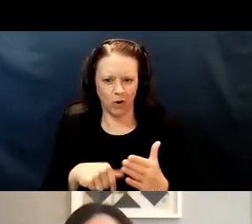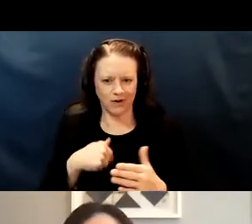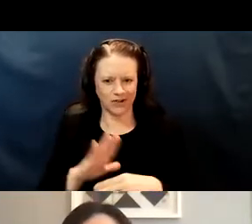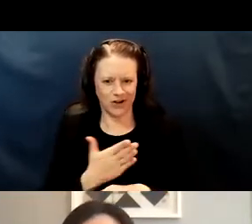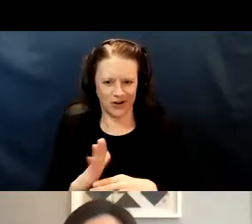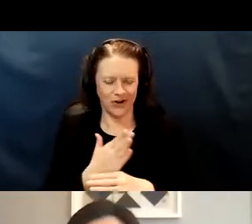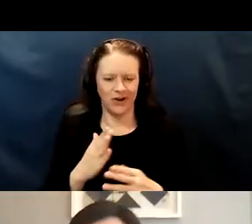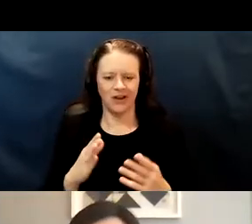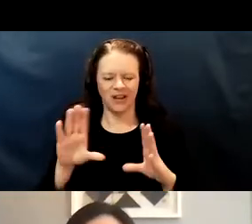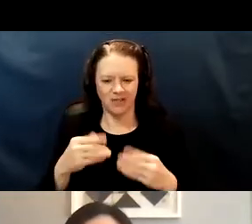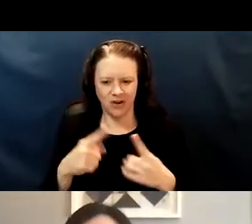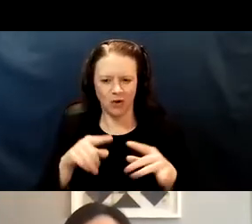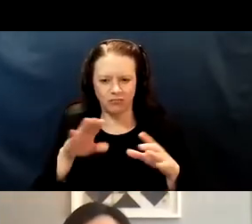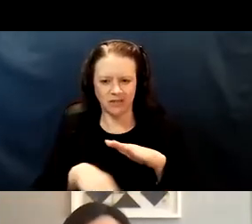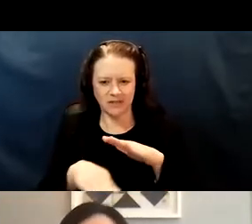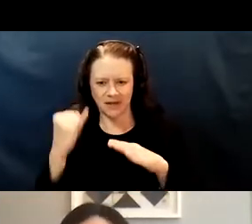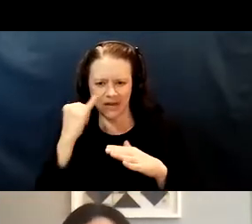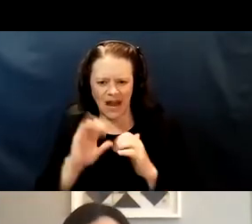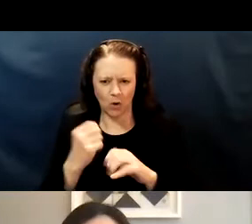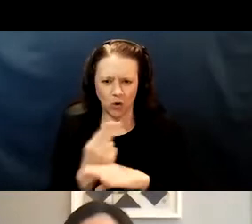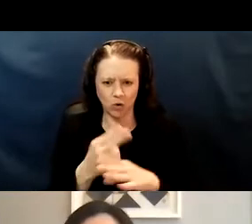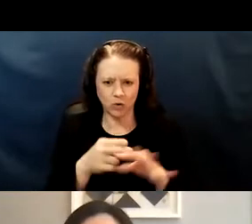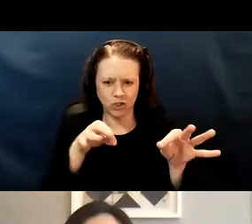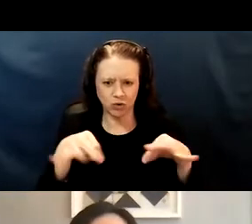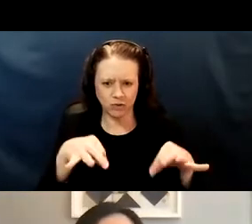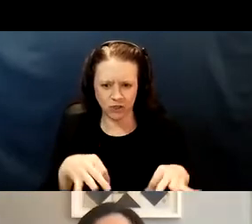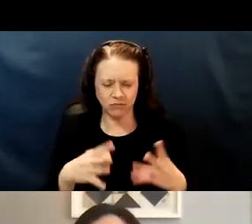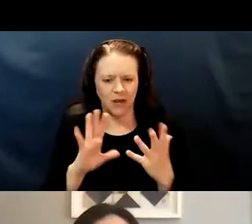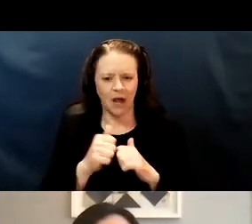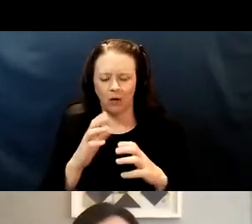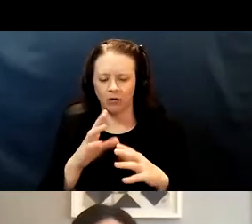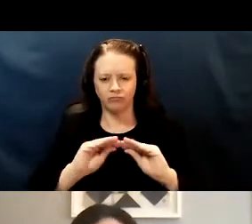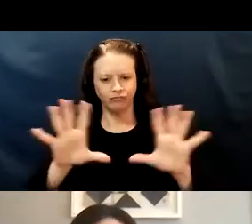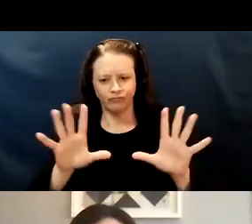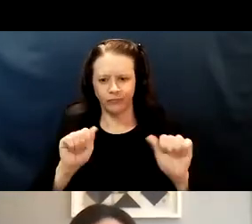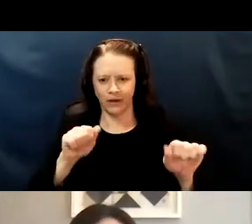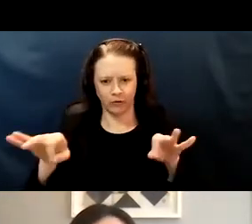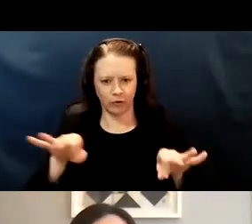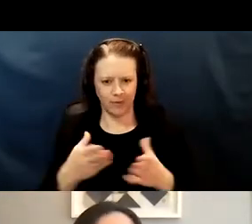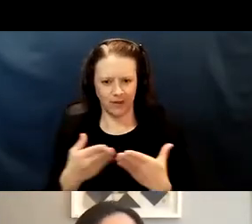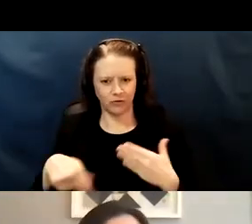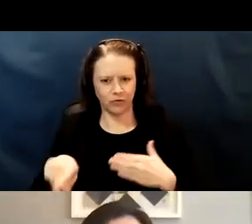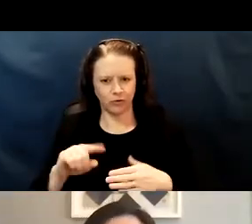how to use description and how you can just really straight forwardly describe things that you're sharing. I think it's